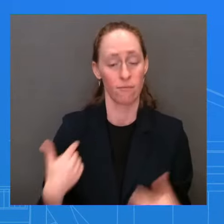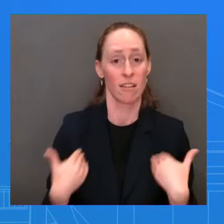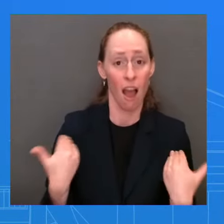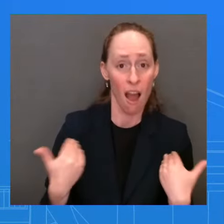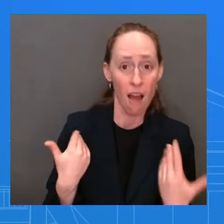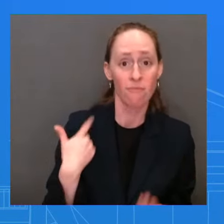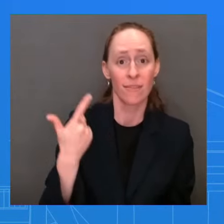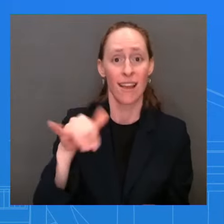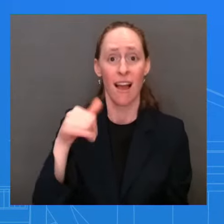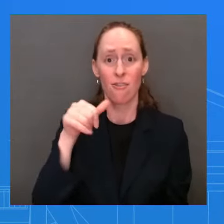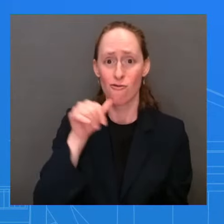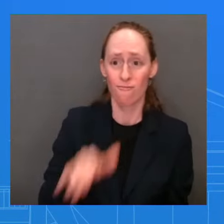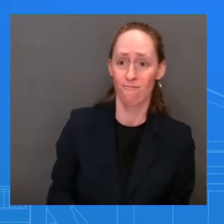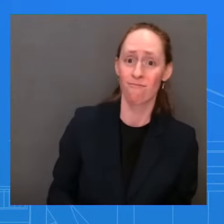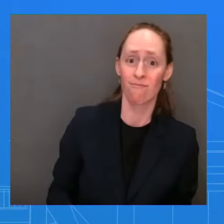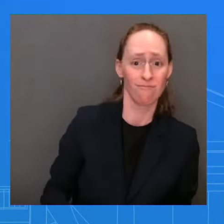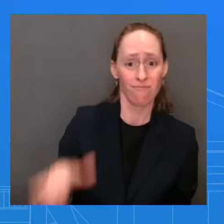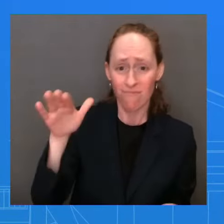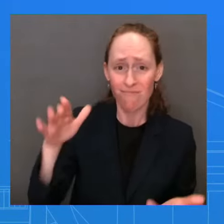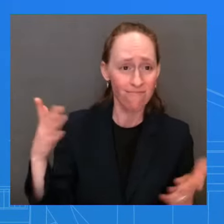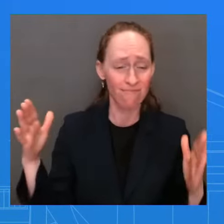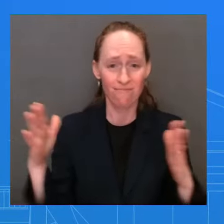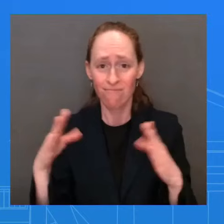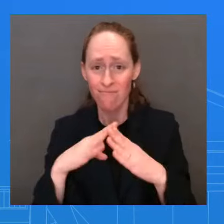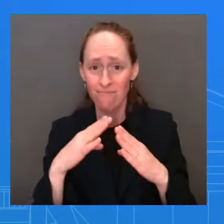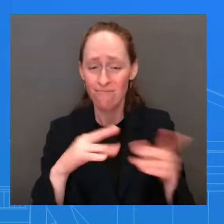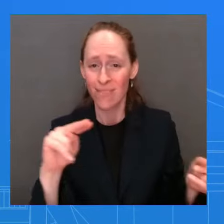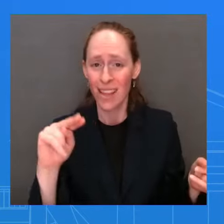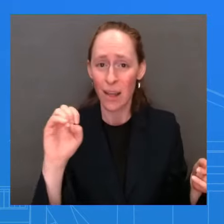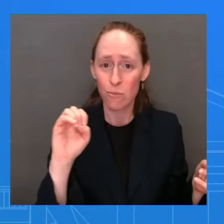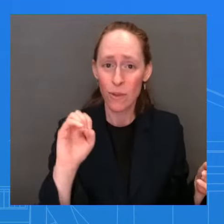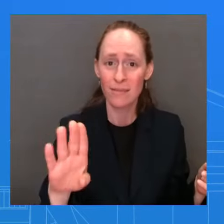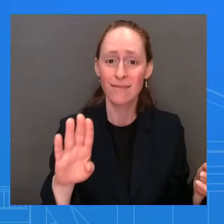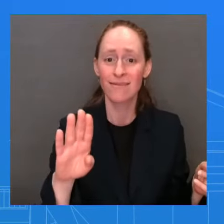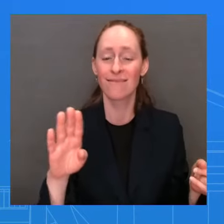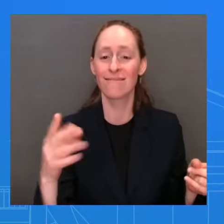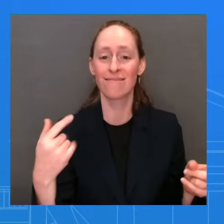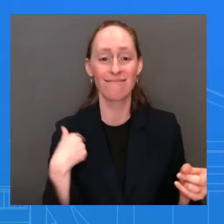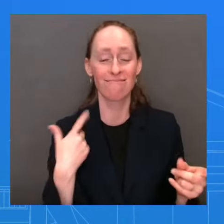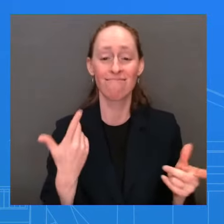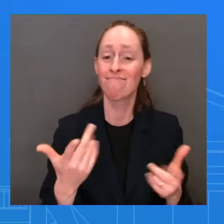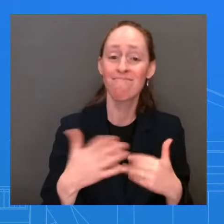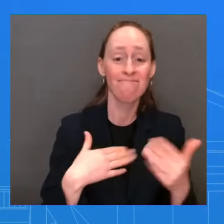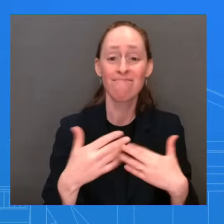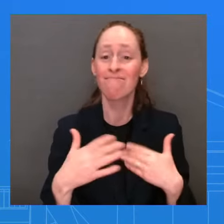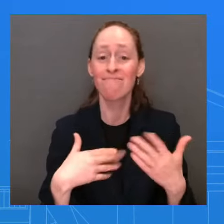and wore rainbow suspenders, I was seen by my family. Their love and support gave me the courage